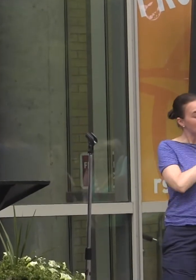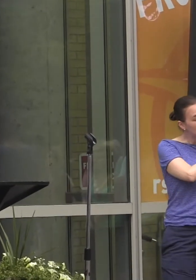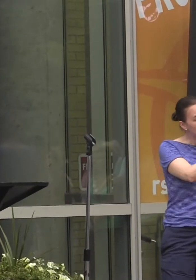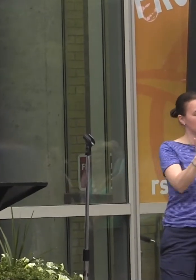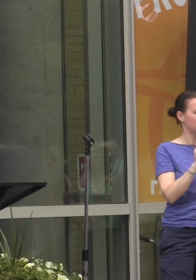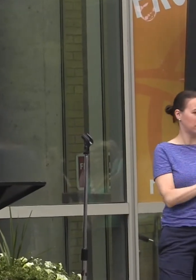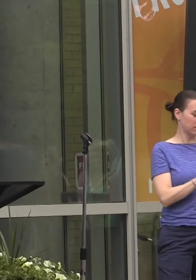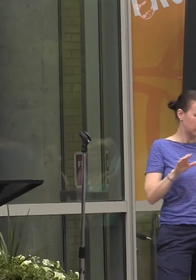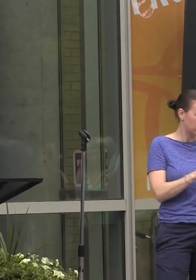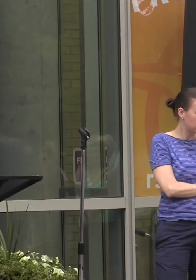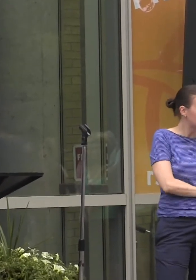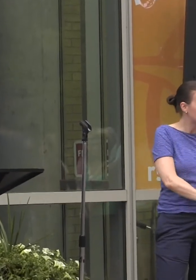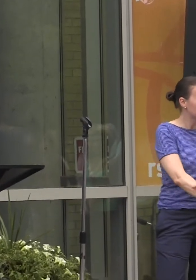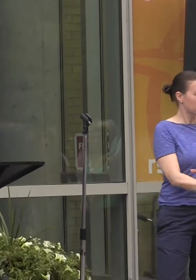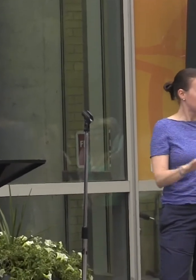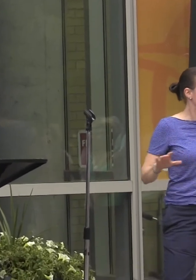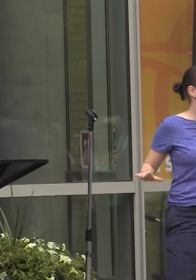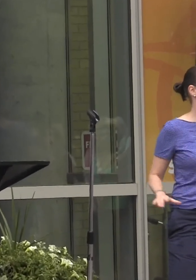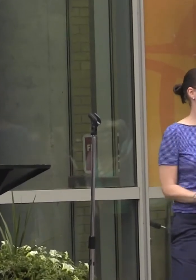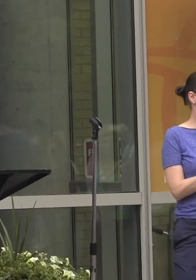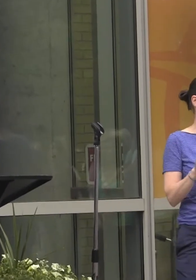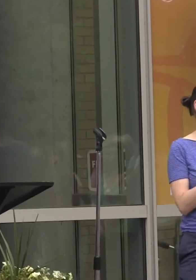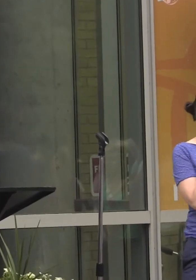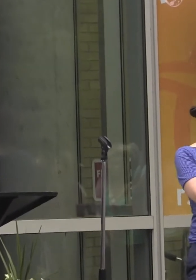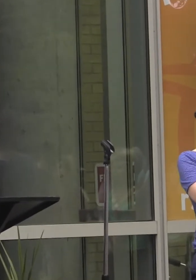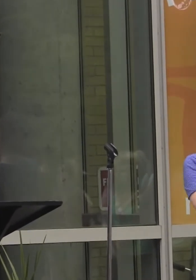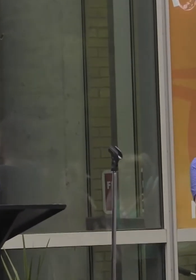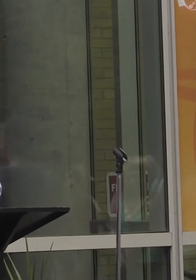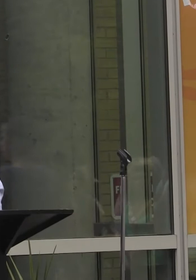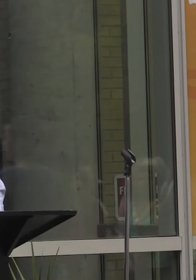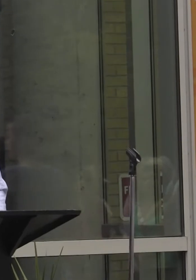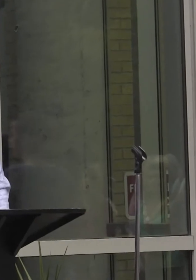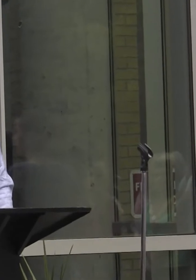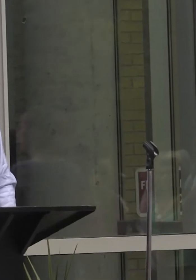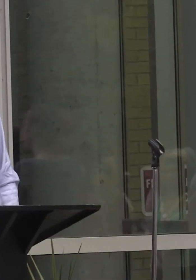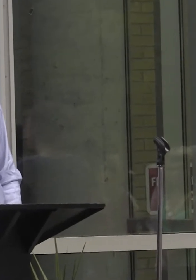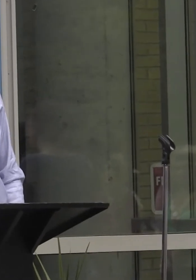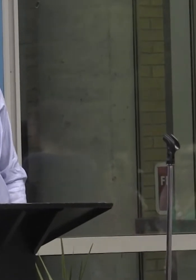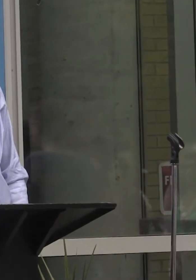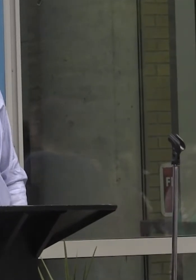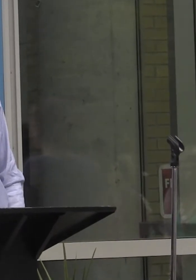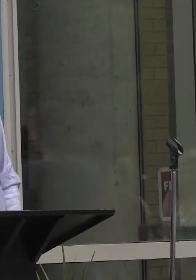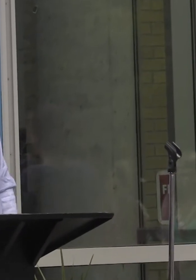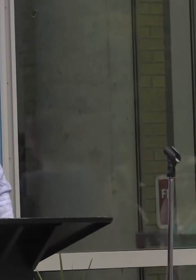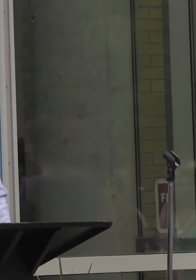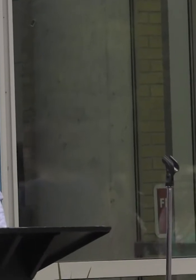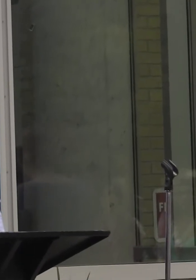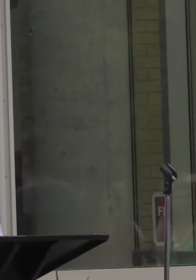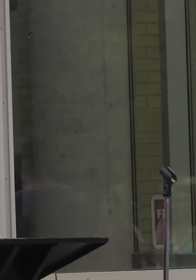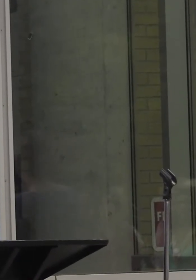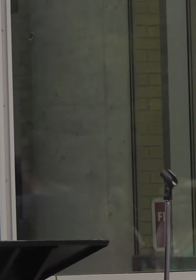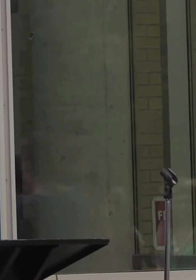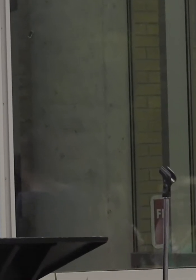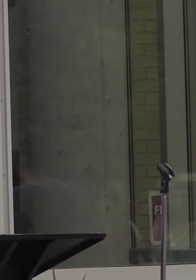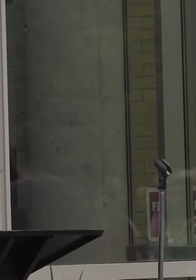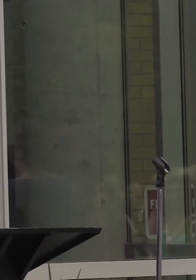not only for world pride but for our city and for our university so thank you very very much